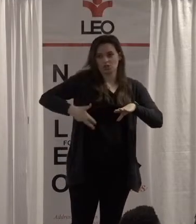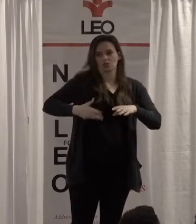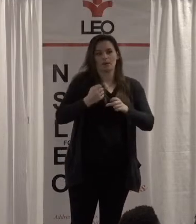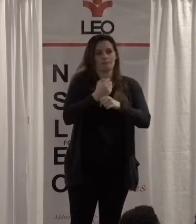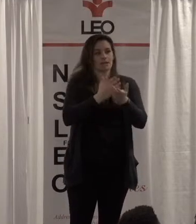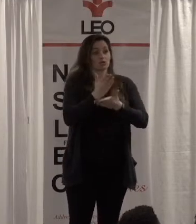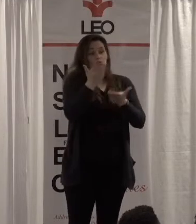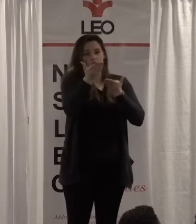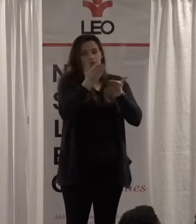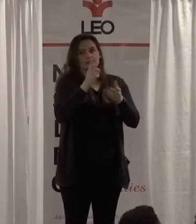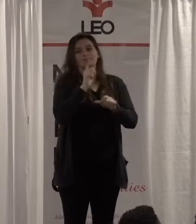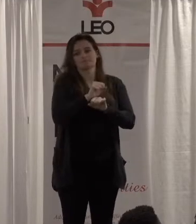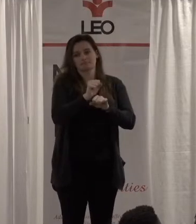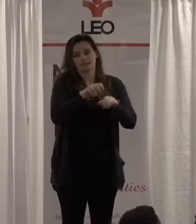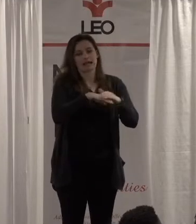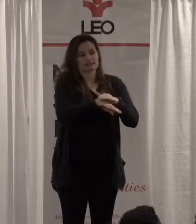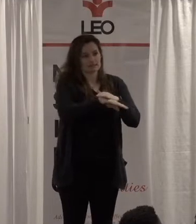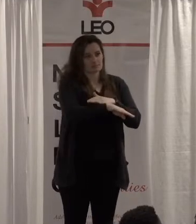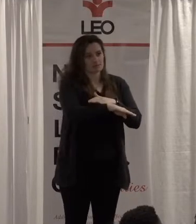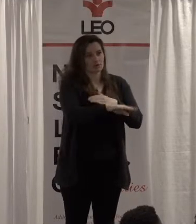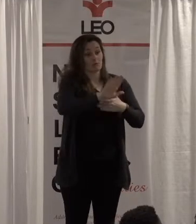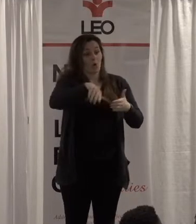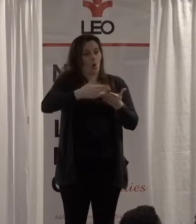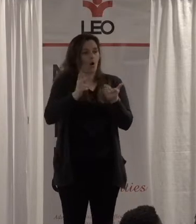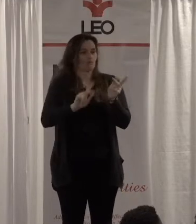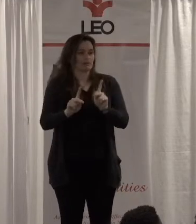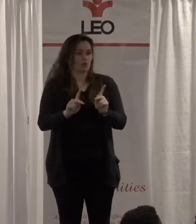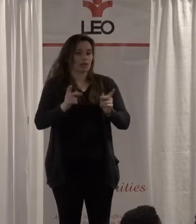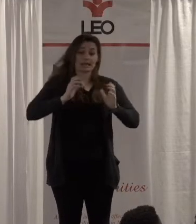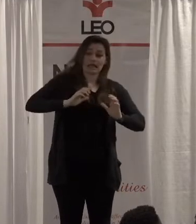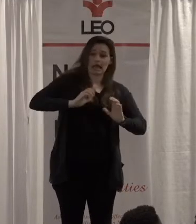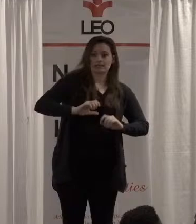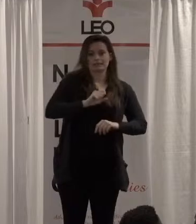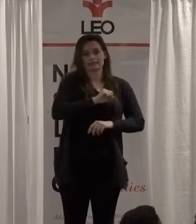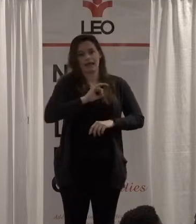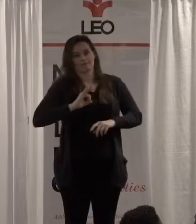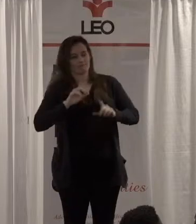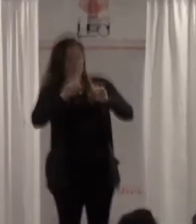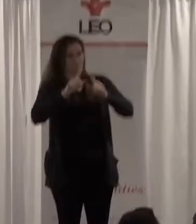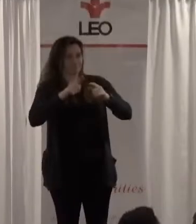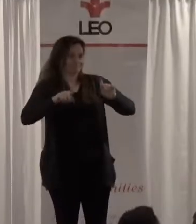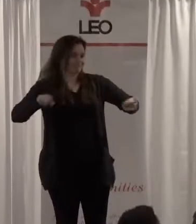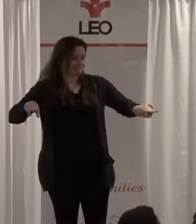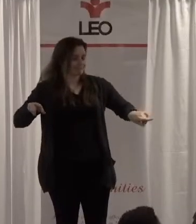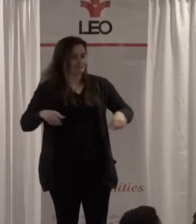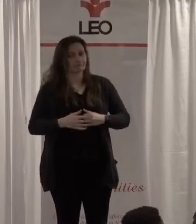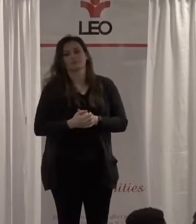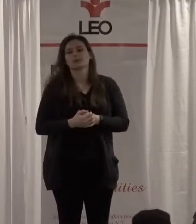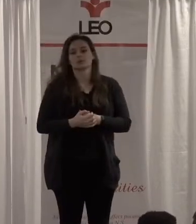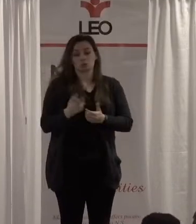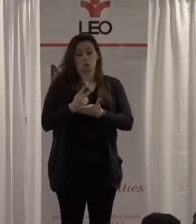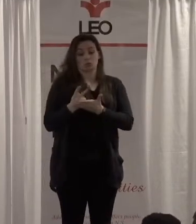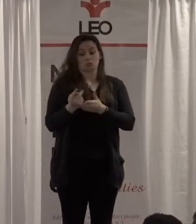FOR CLIENT, STAFF, AND COMMUNITIES. AND IN THE PAST TWO WEEKS THERE HAVE BEEN OVER 7,000